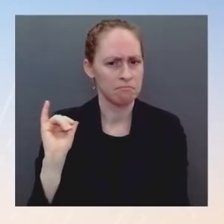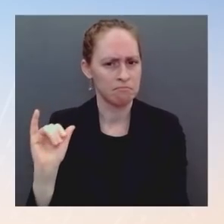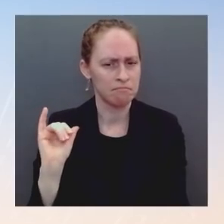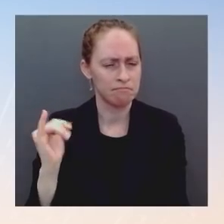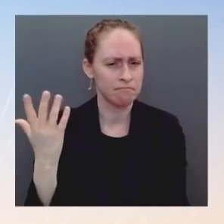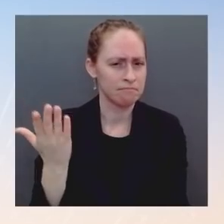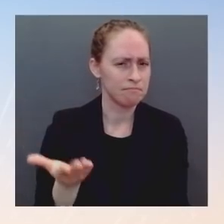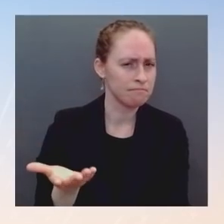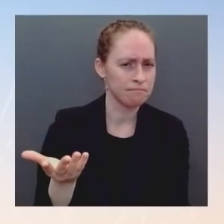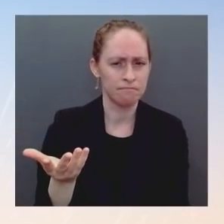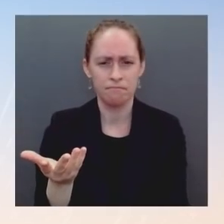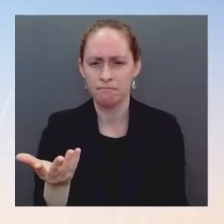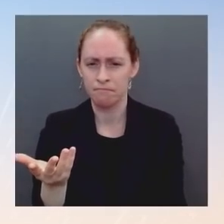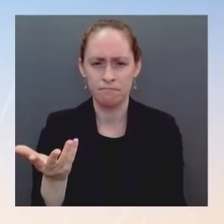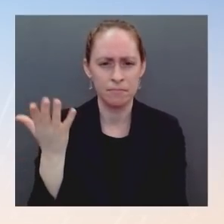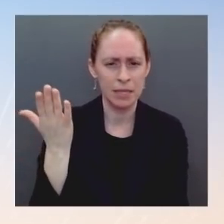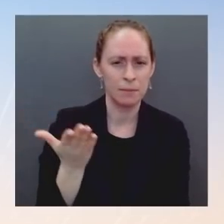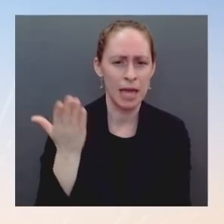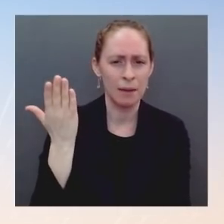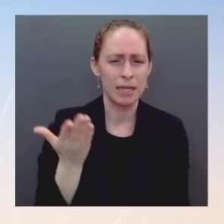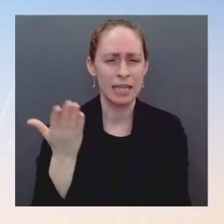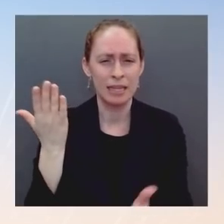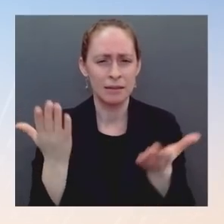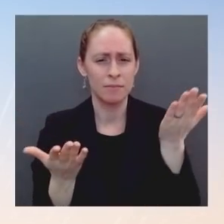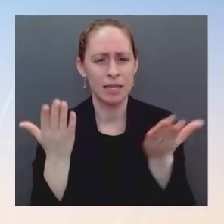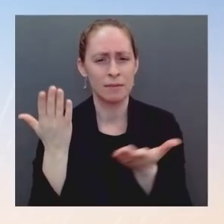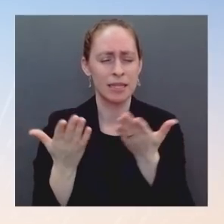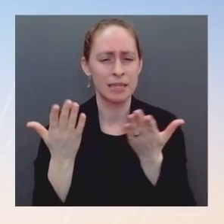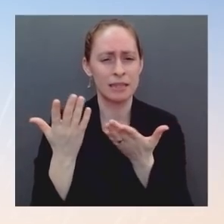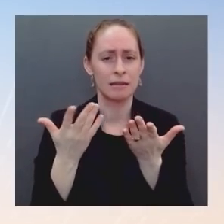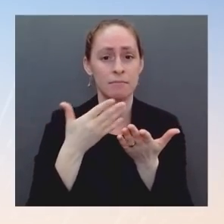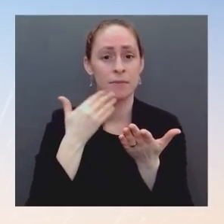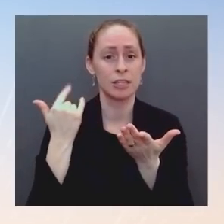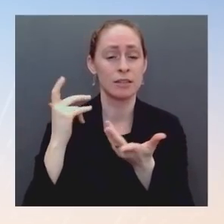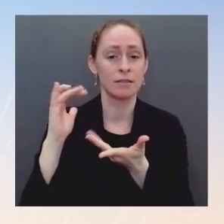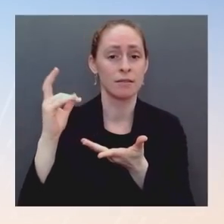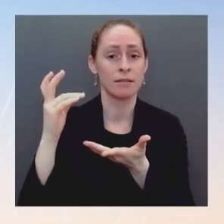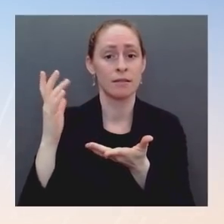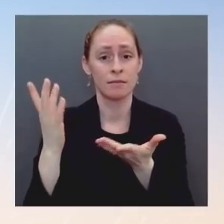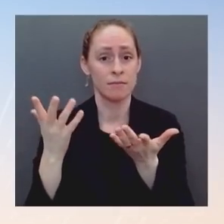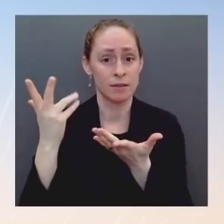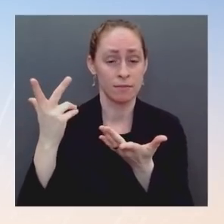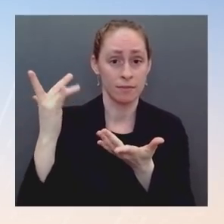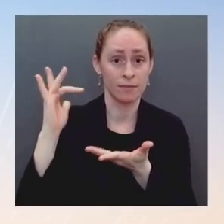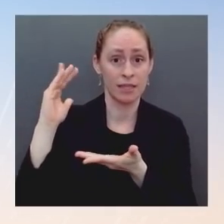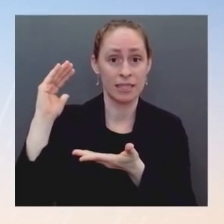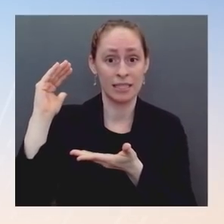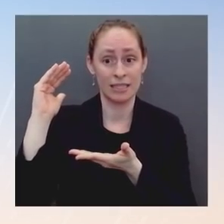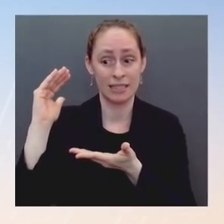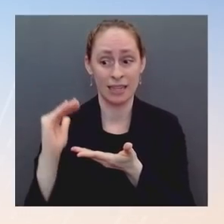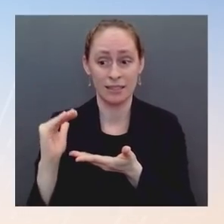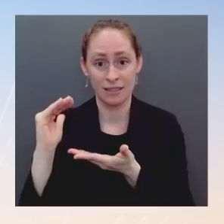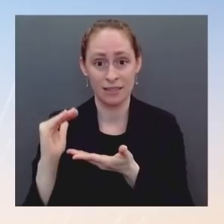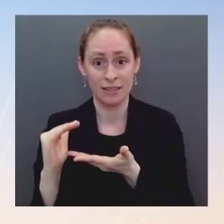Ms. Psaki: Well, there is still going to be a massive drop this year because of the end of a number of programs. So that doesn't -- that doesn't change